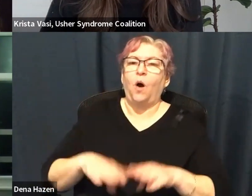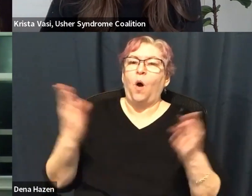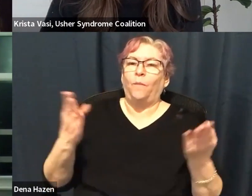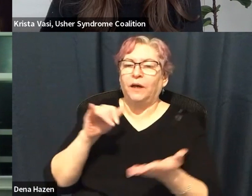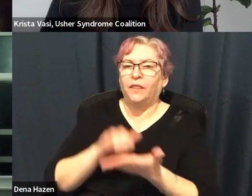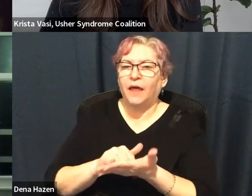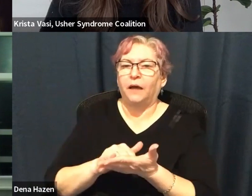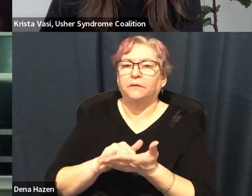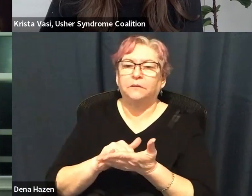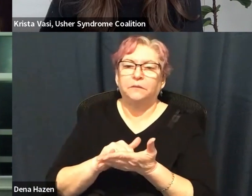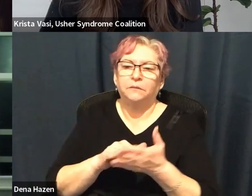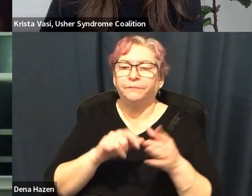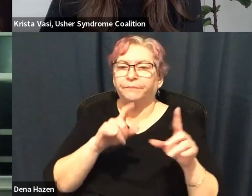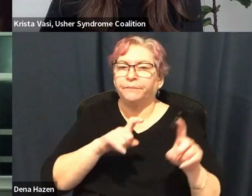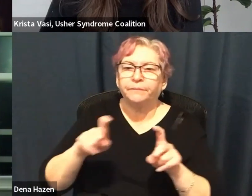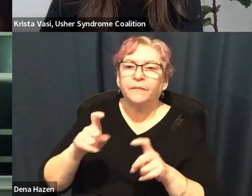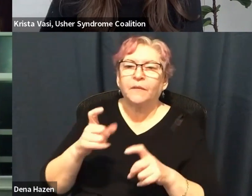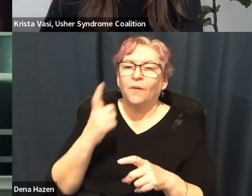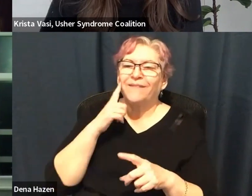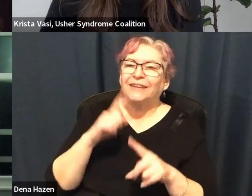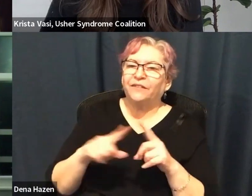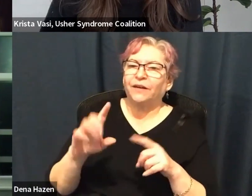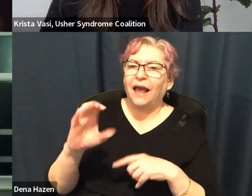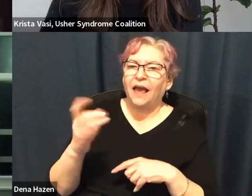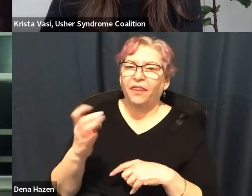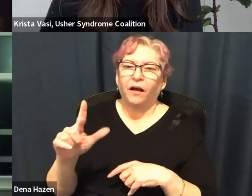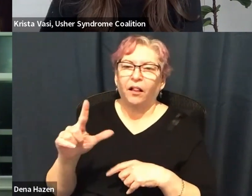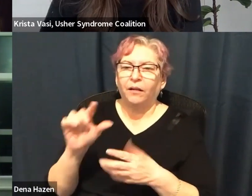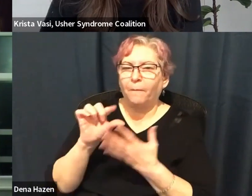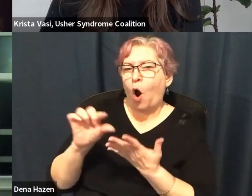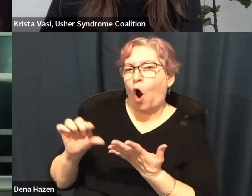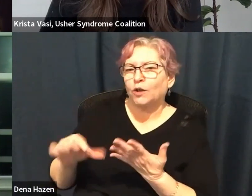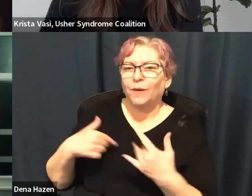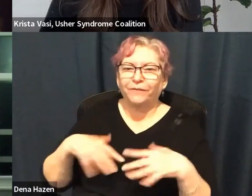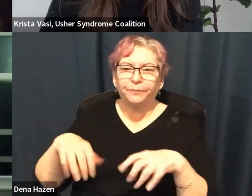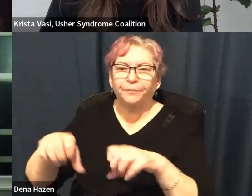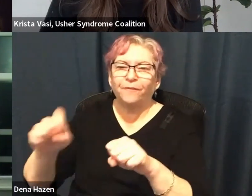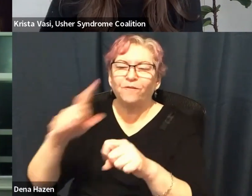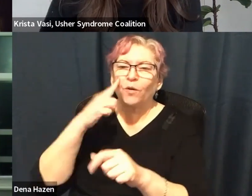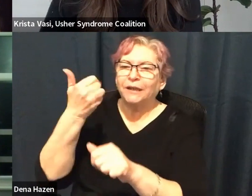We have different ethical pieces to do in each of those site locations,